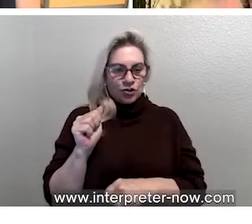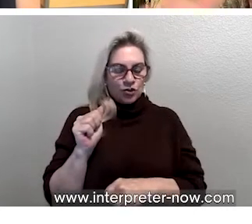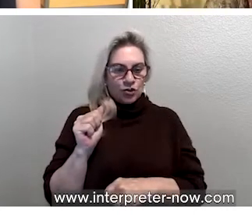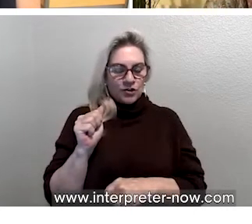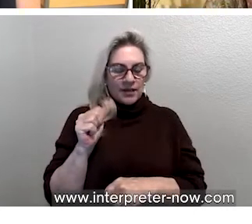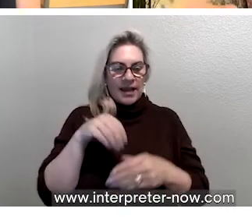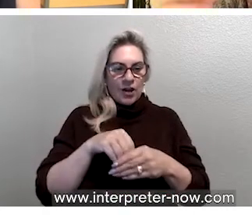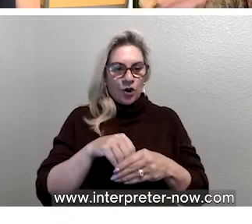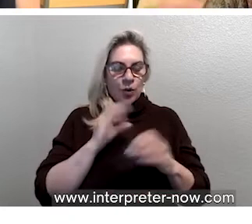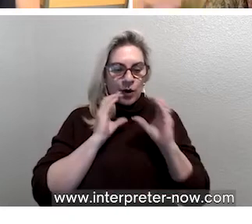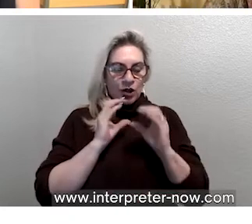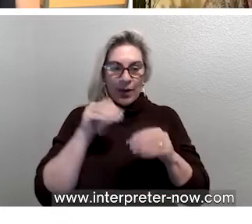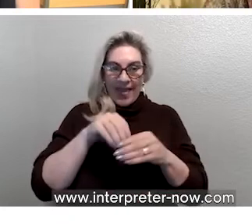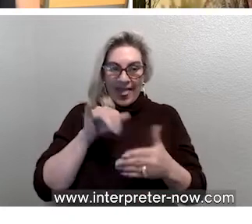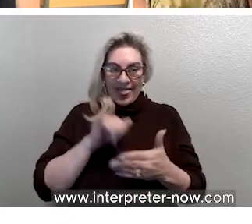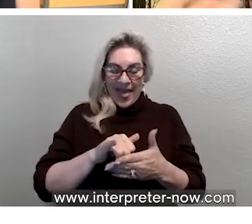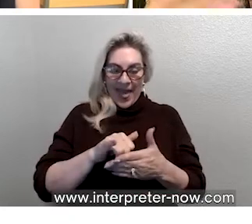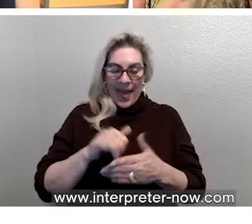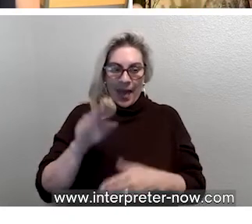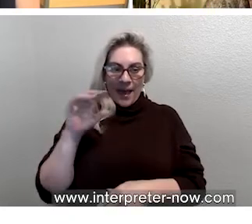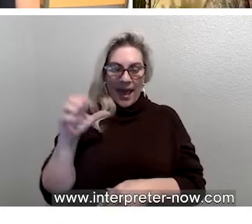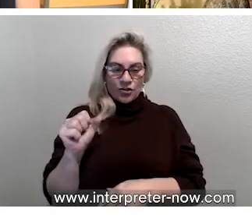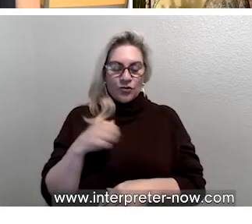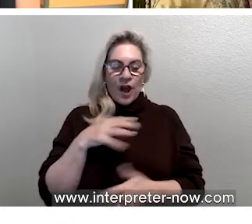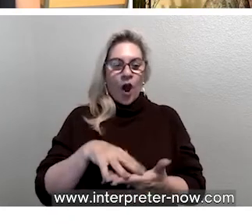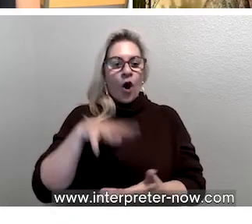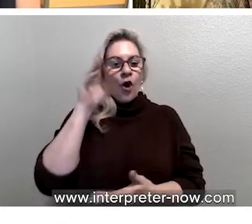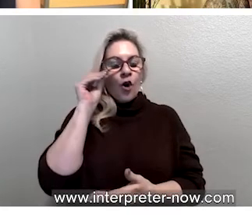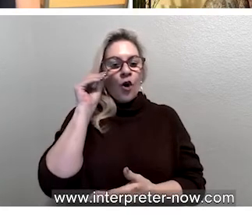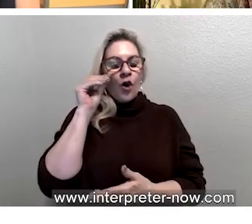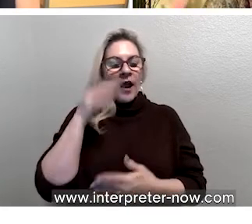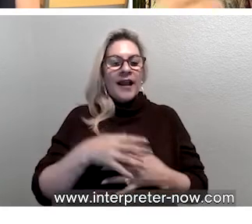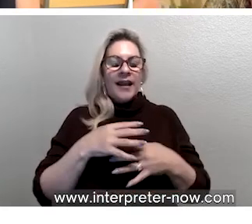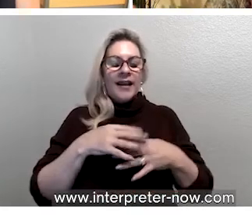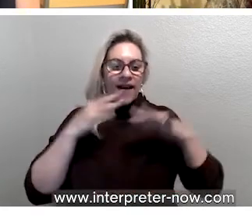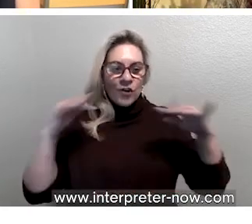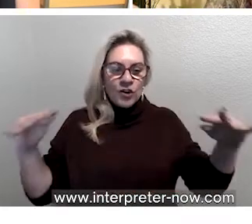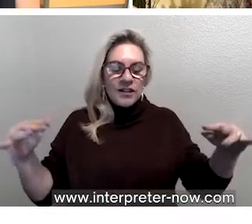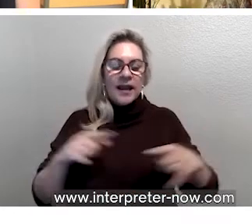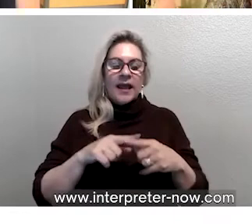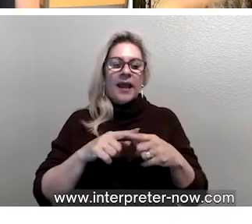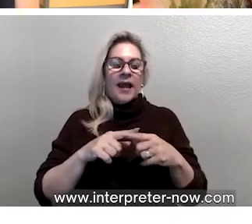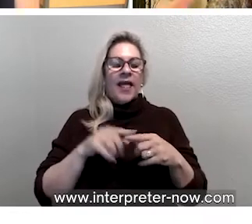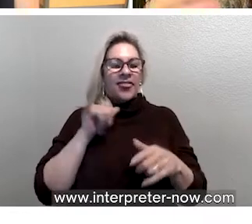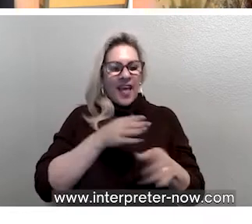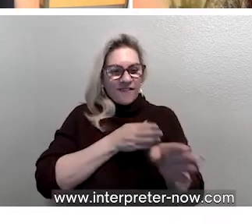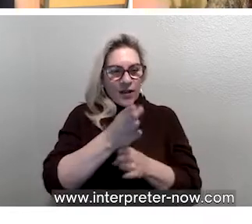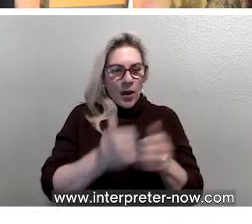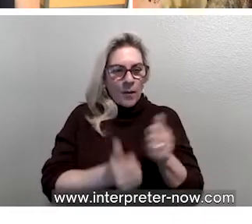In my master's degree program, I learned about the existence of diversity, equity, and inclusion as a field. Most little children growing up, when you ask them, like, "What do you want to be when